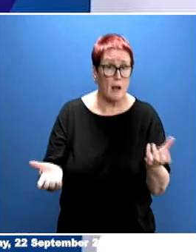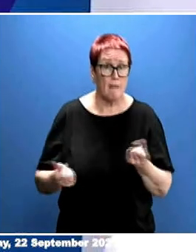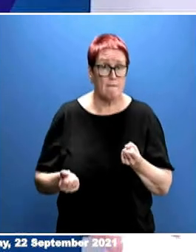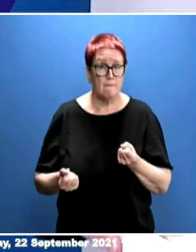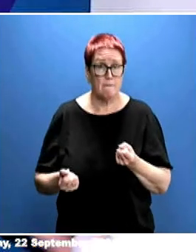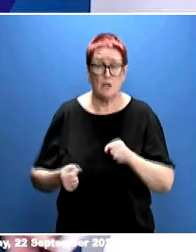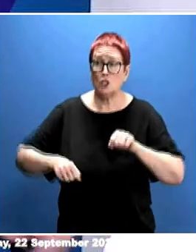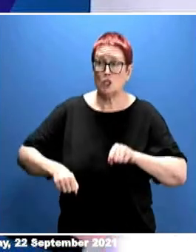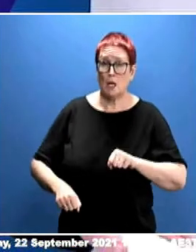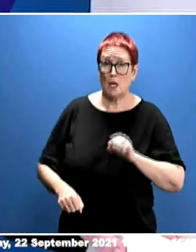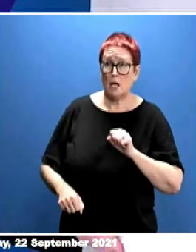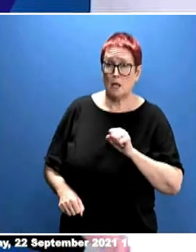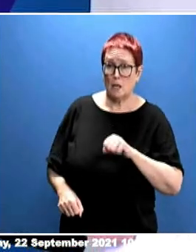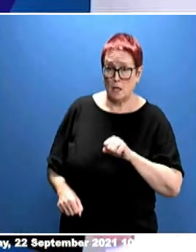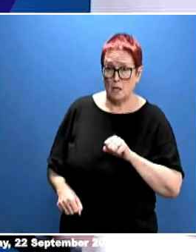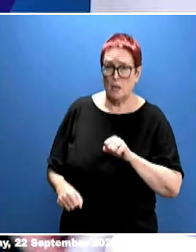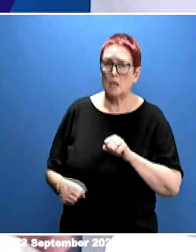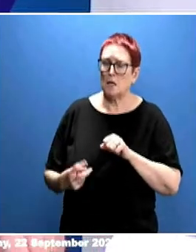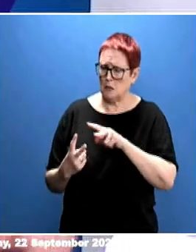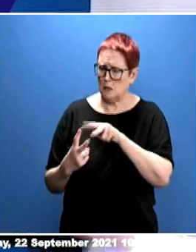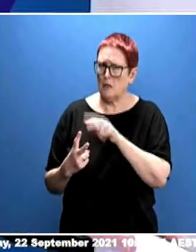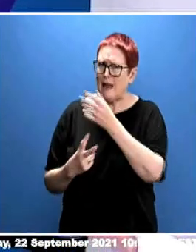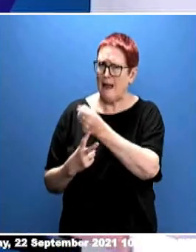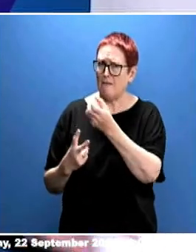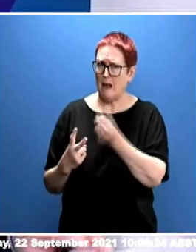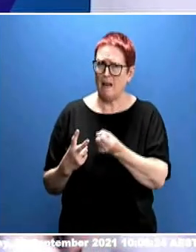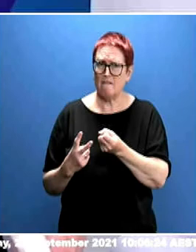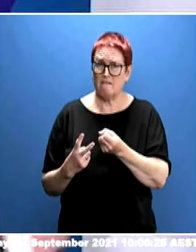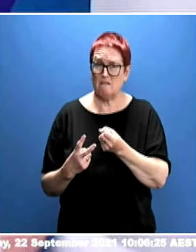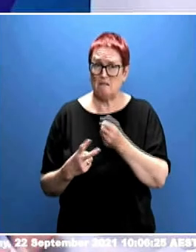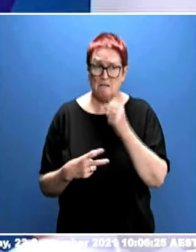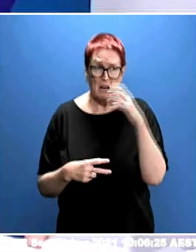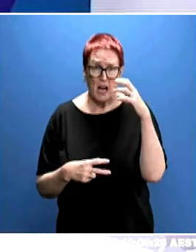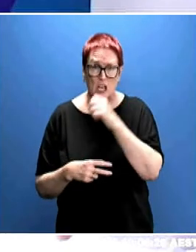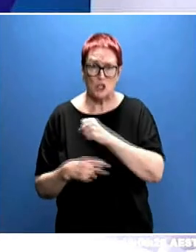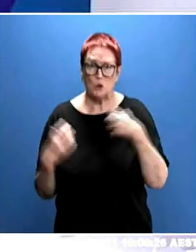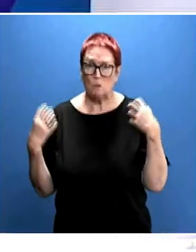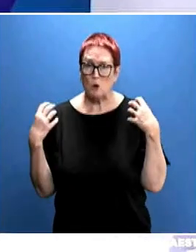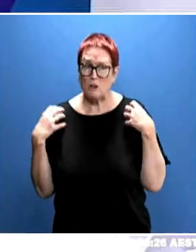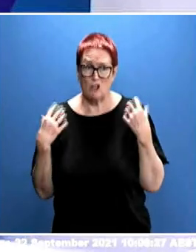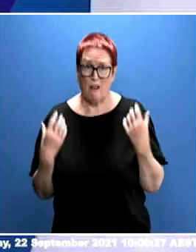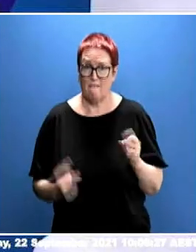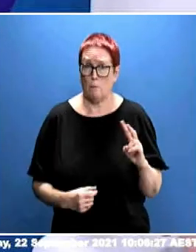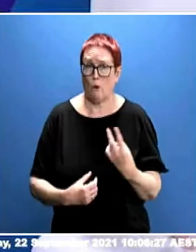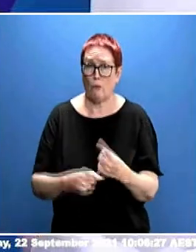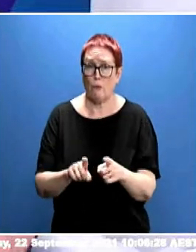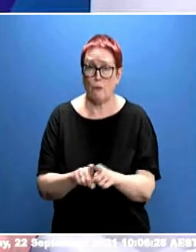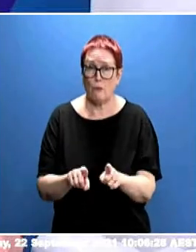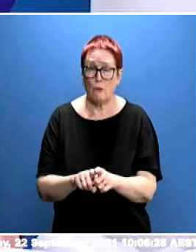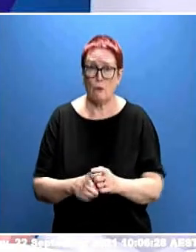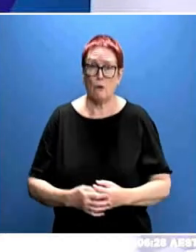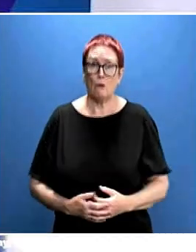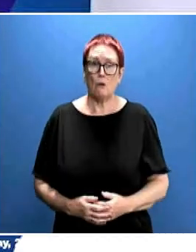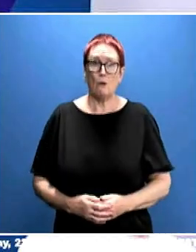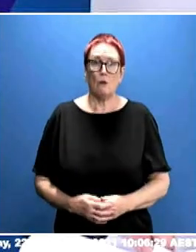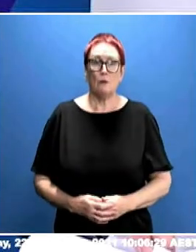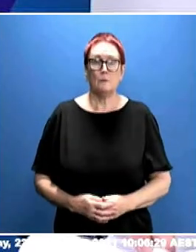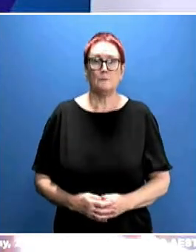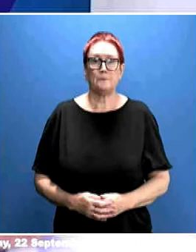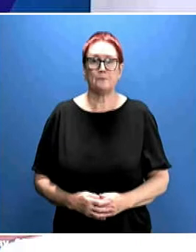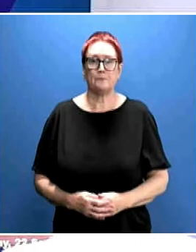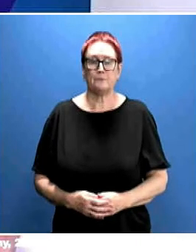Yes, and I assume my colleagues have correspondence including